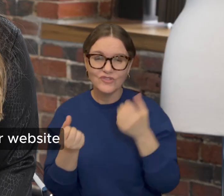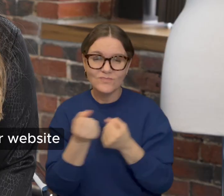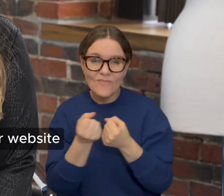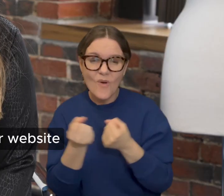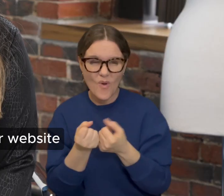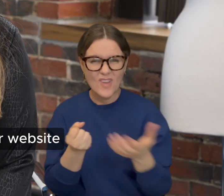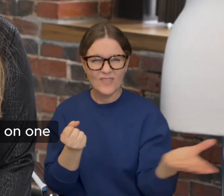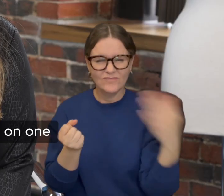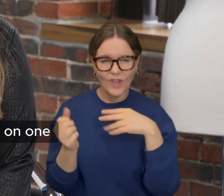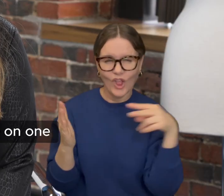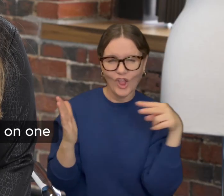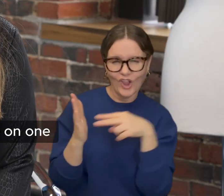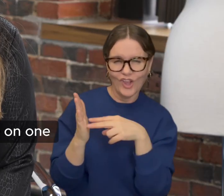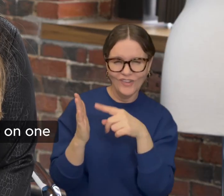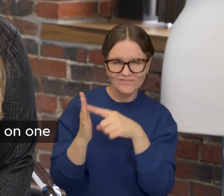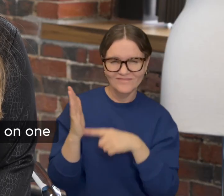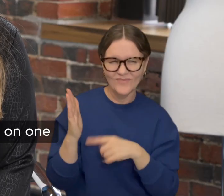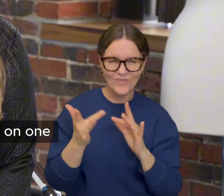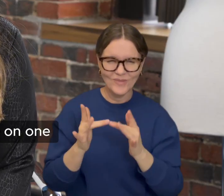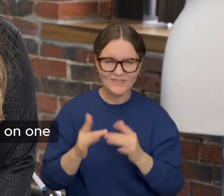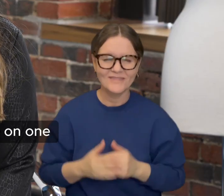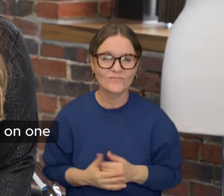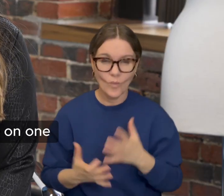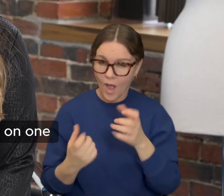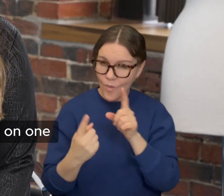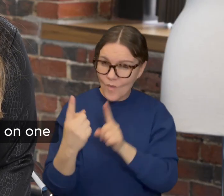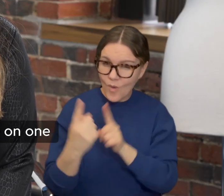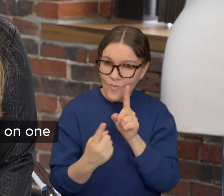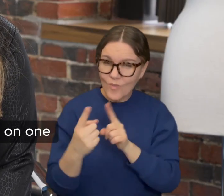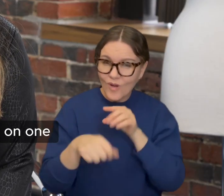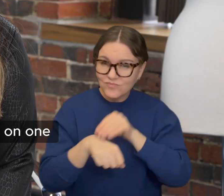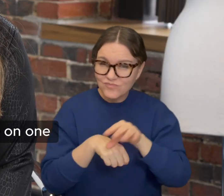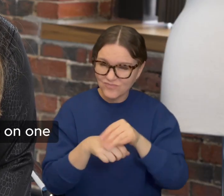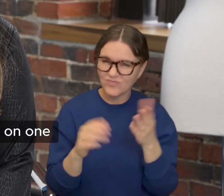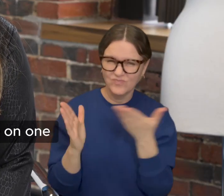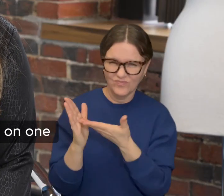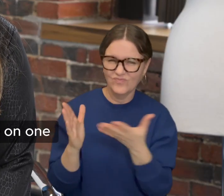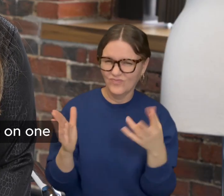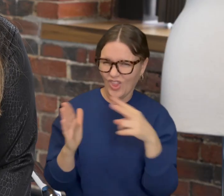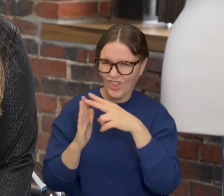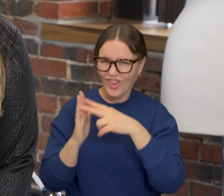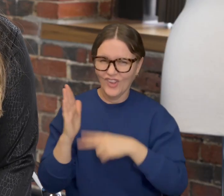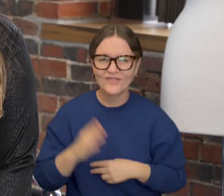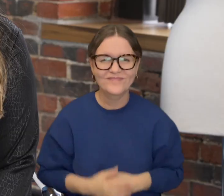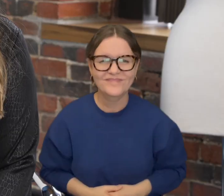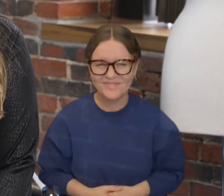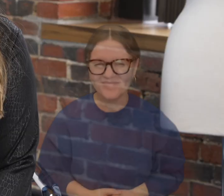on our website at Acelleron.com including one-on-one consults videos guides and more